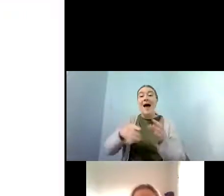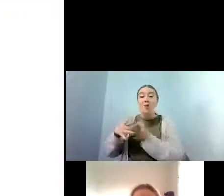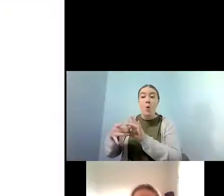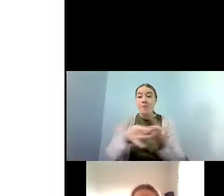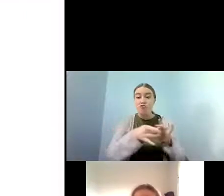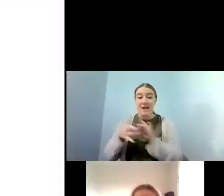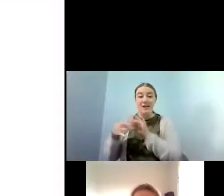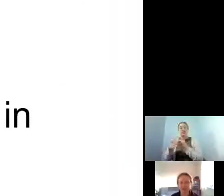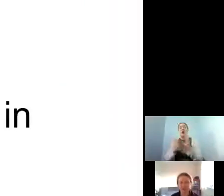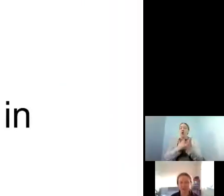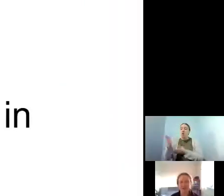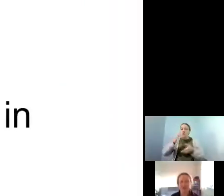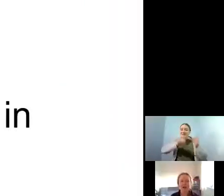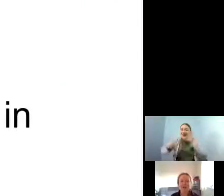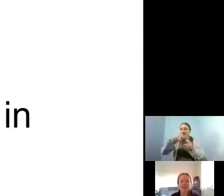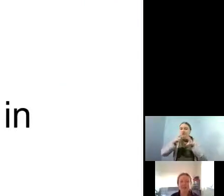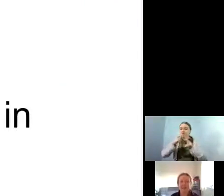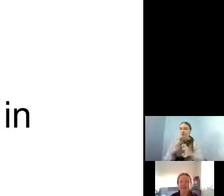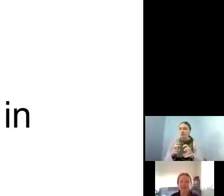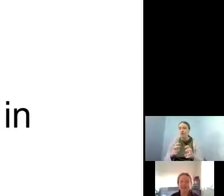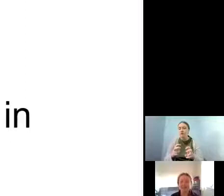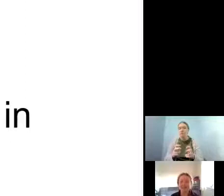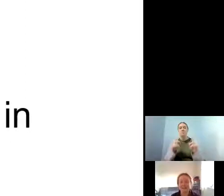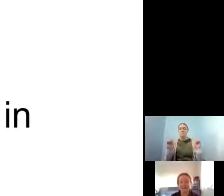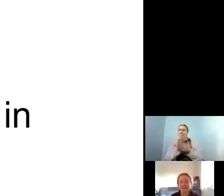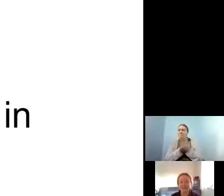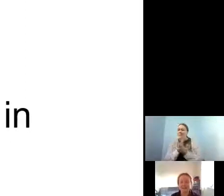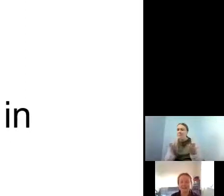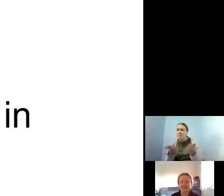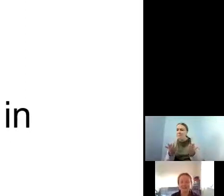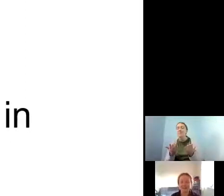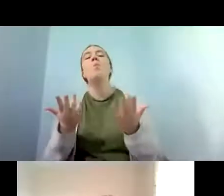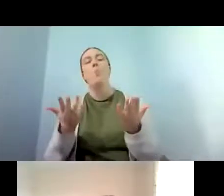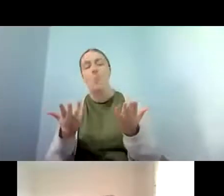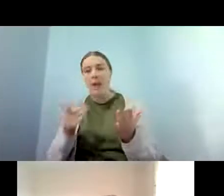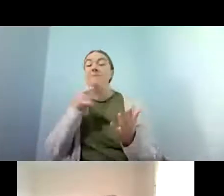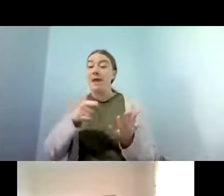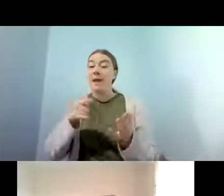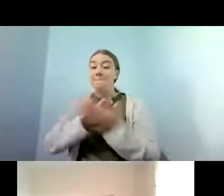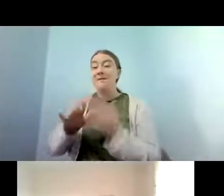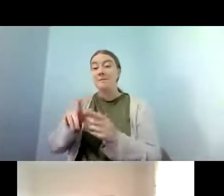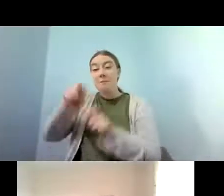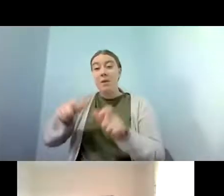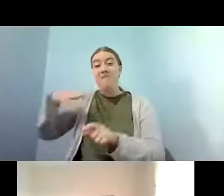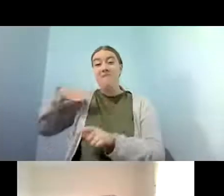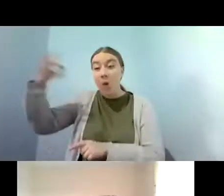scientific research and what this means basically is its volunteers members of the public getting